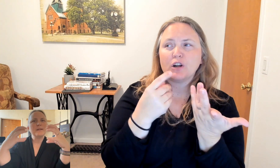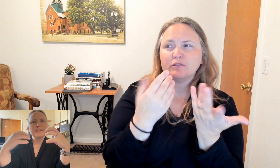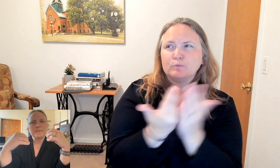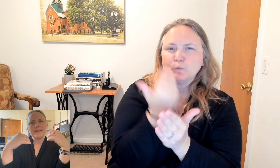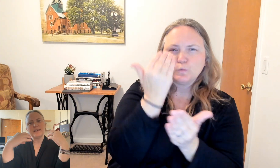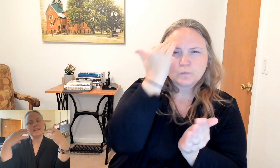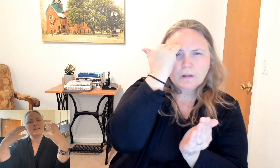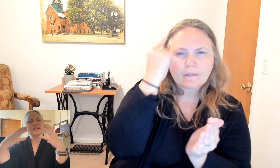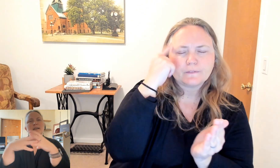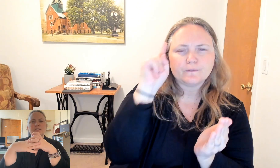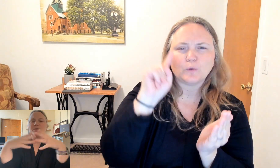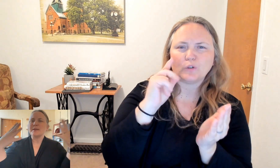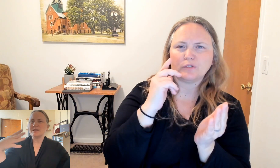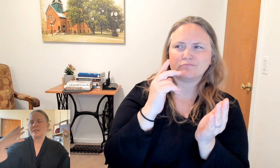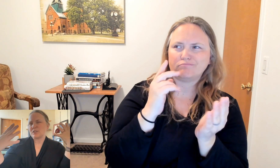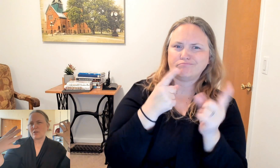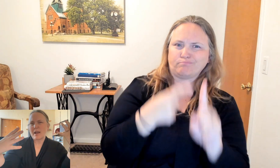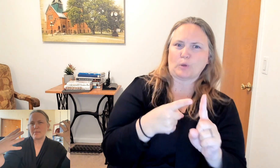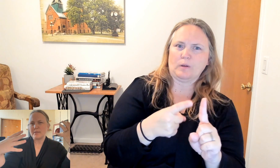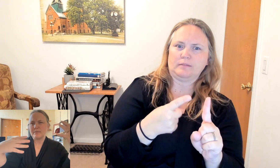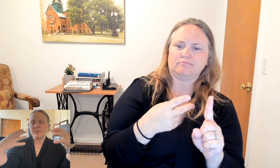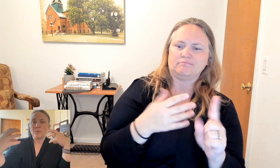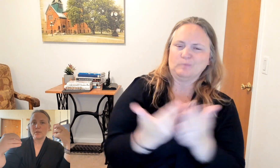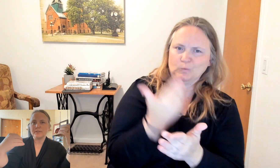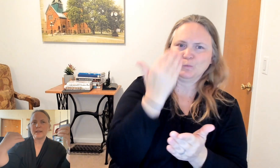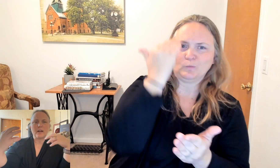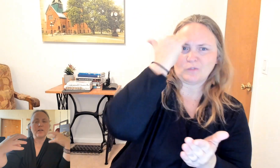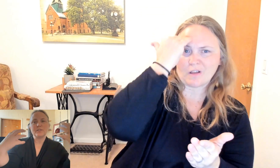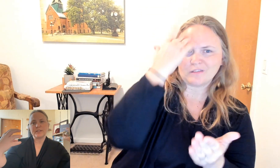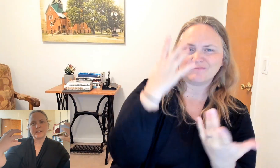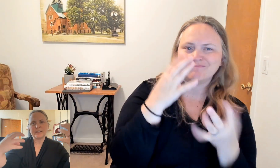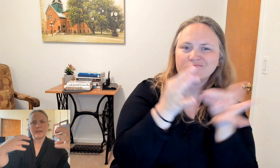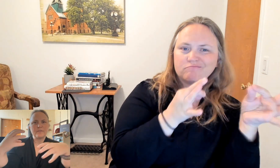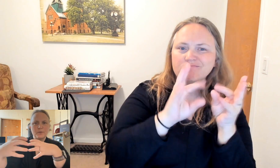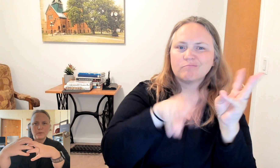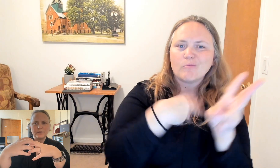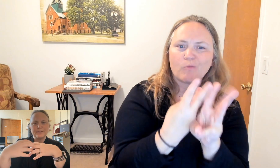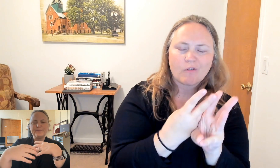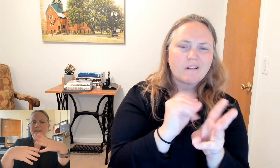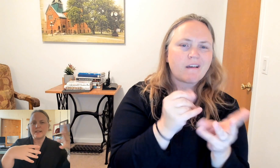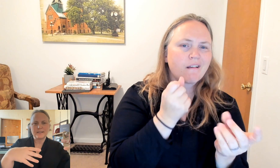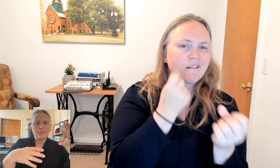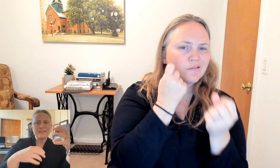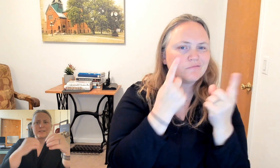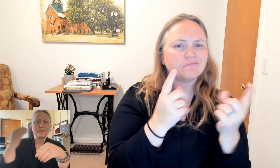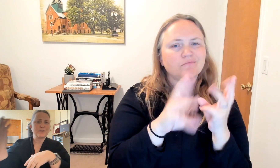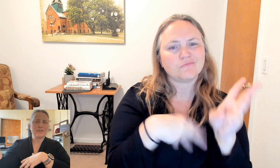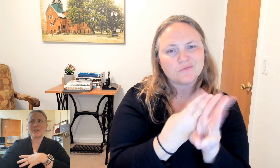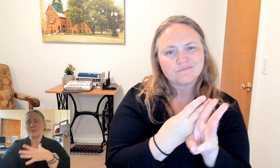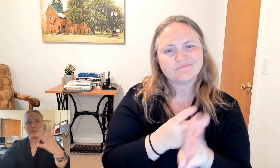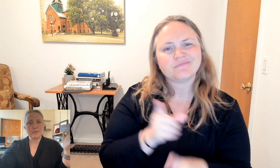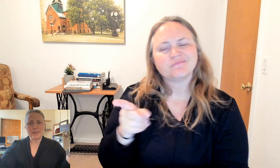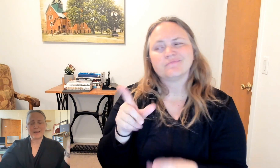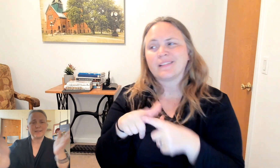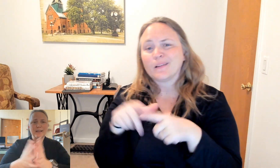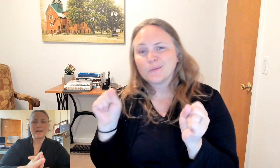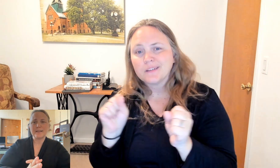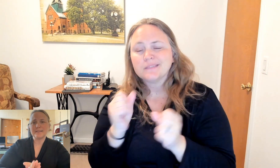What does it mean? Just ways to describe the world and our understanding of the world. He does linguistics research. Other people do that in science.